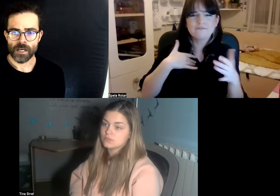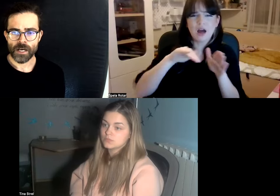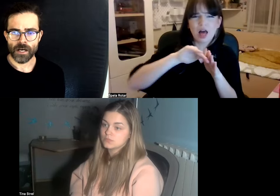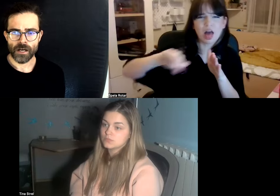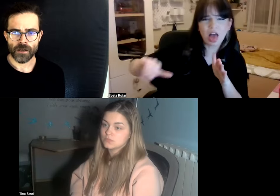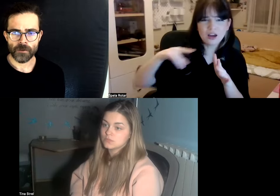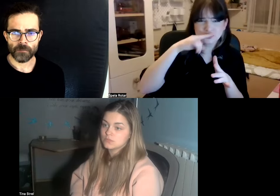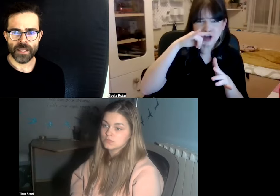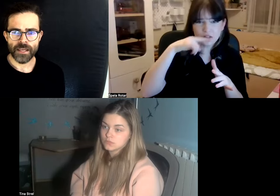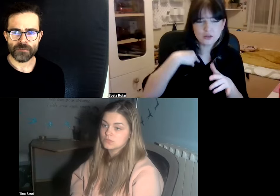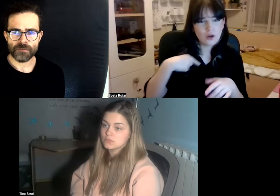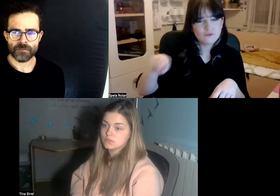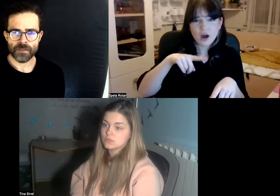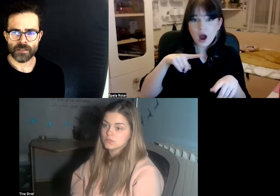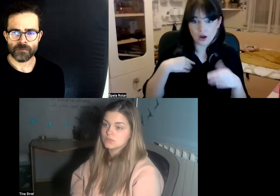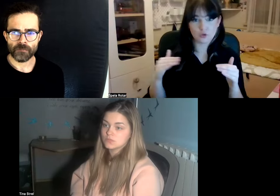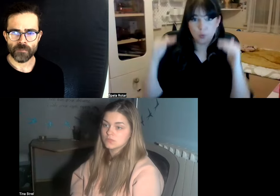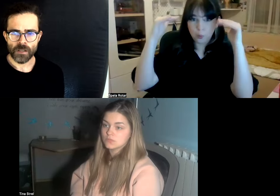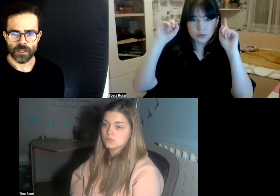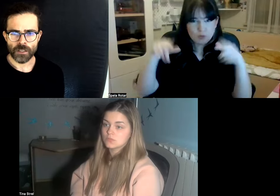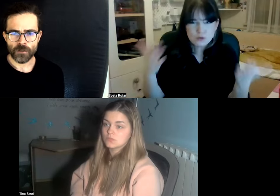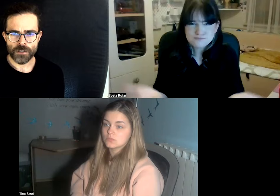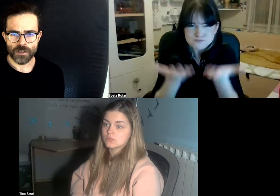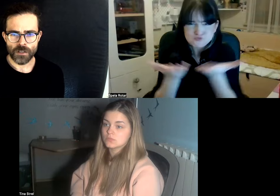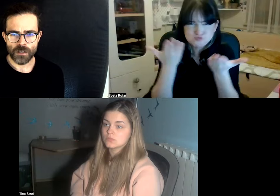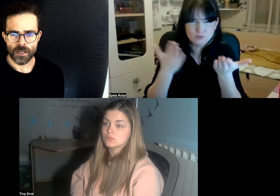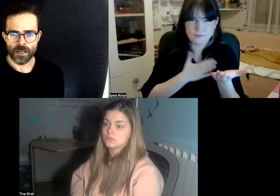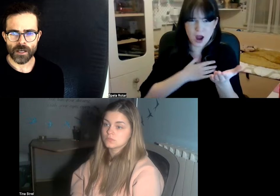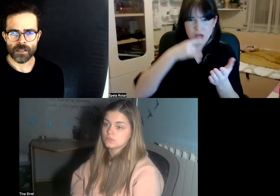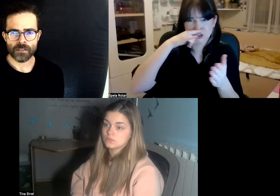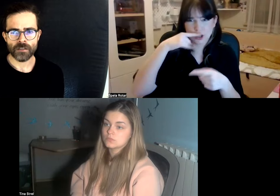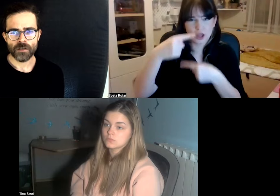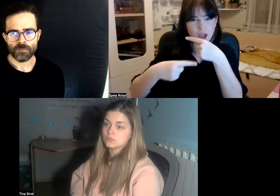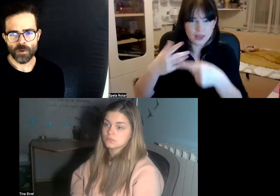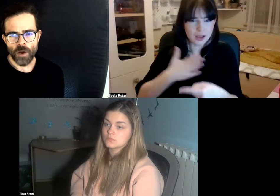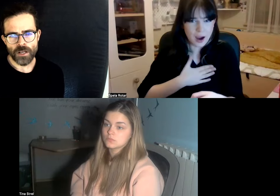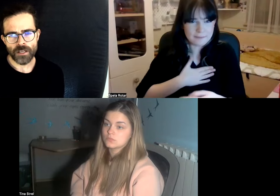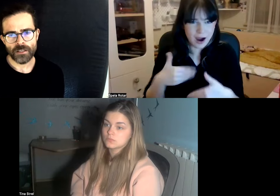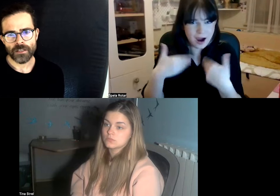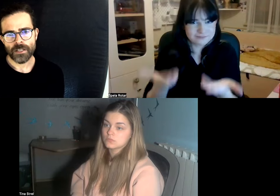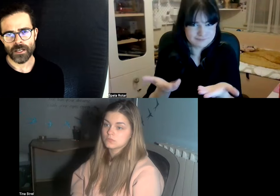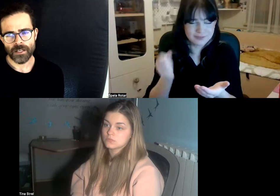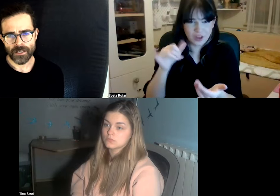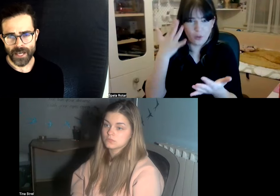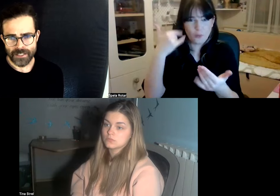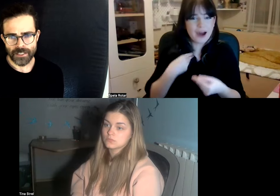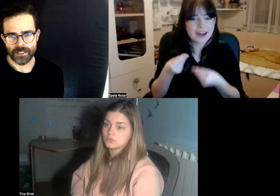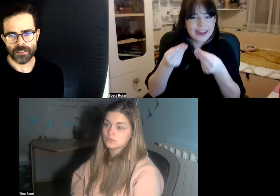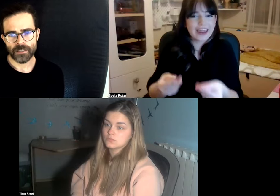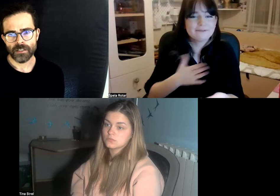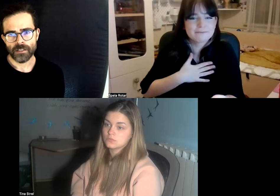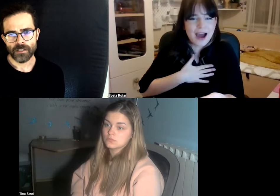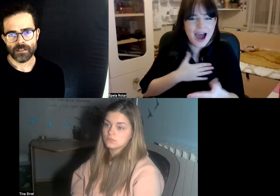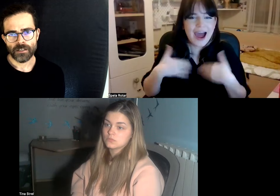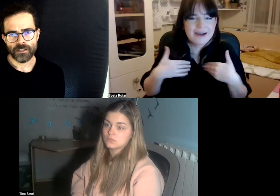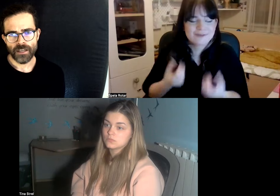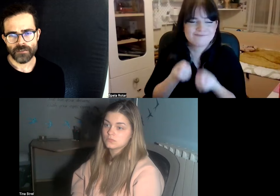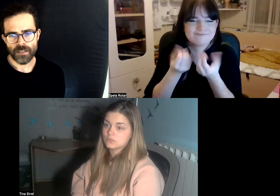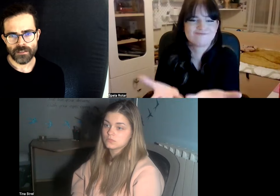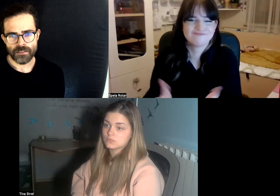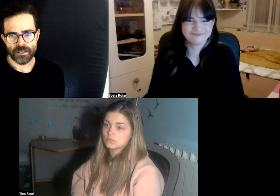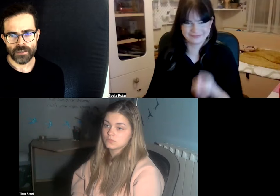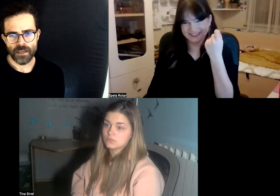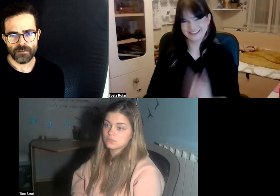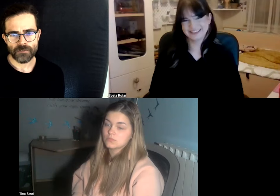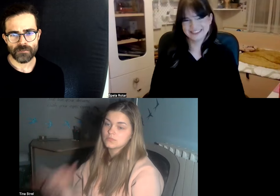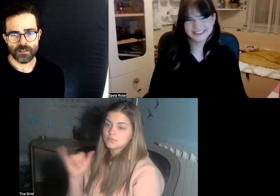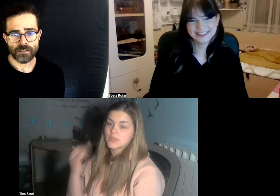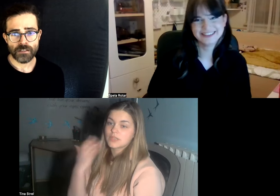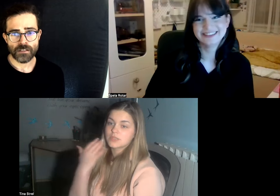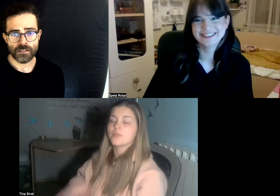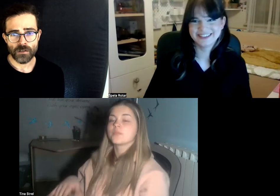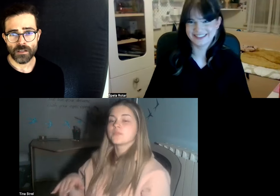I believe that inclusion and promoting and enhancing deaf kids and deaf youngsters so